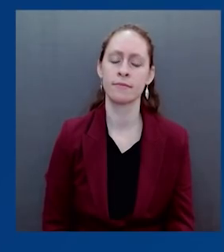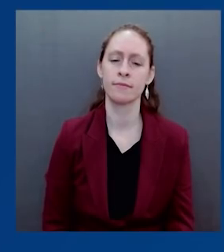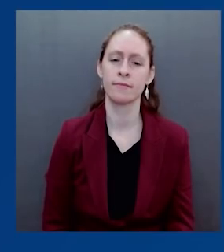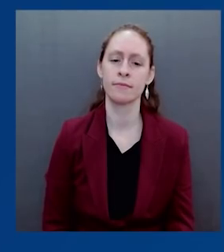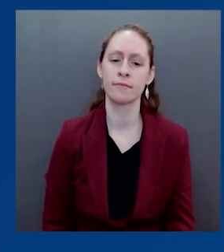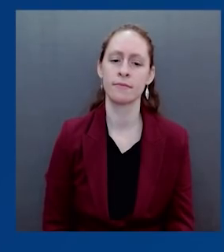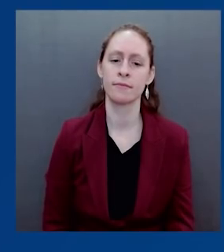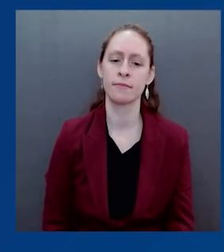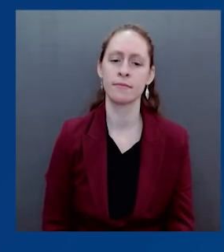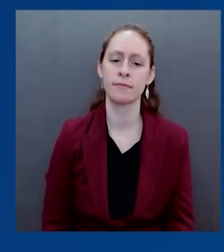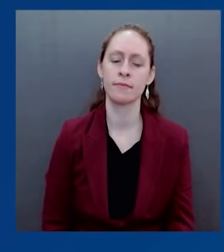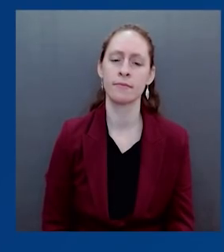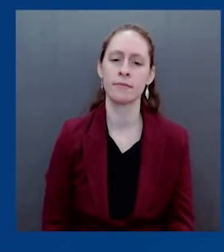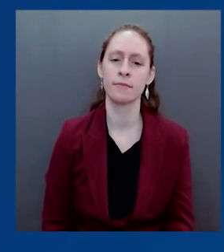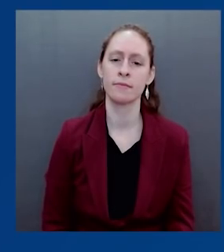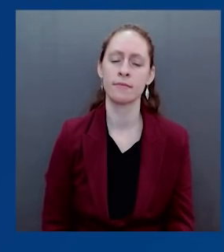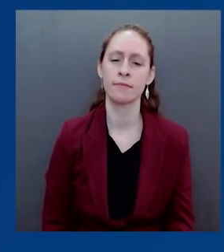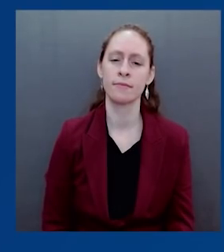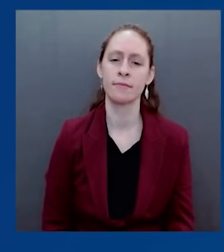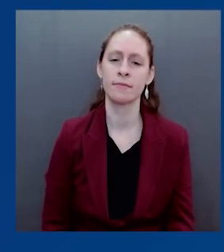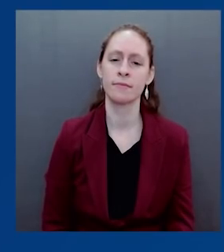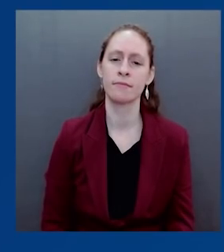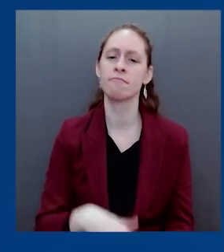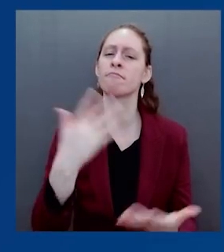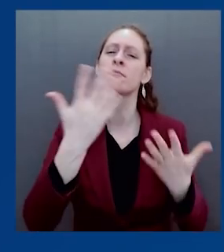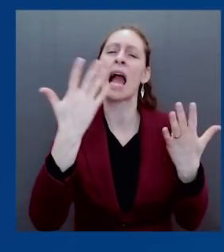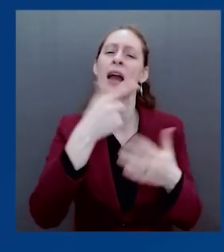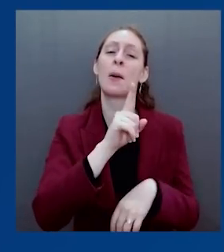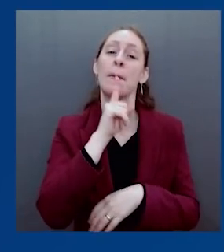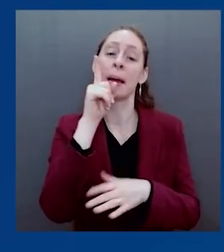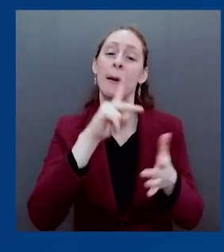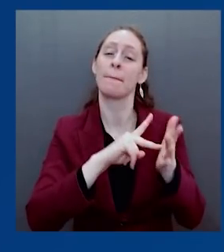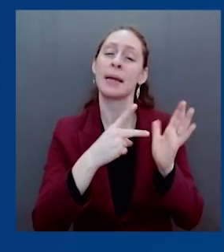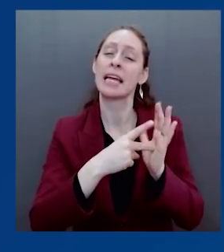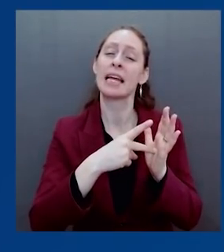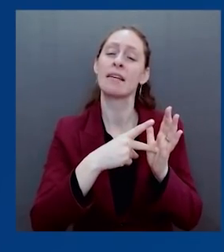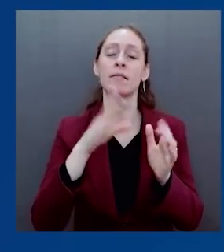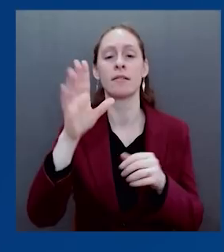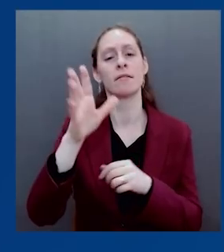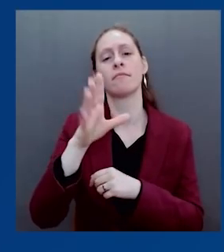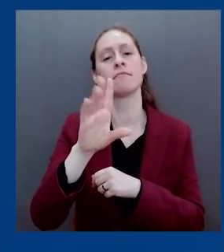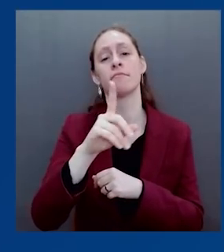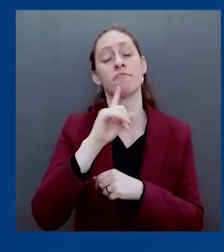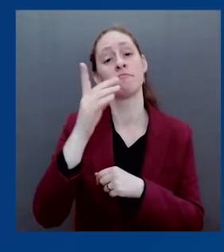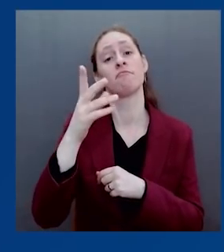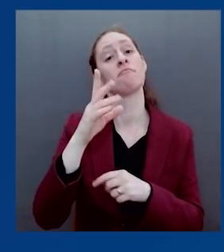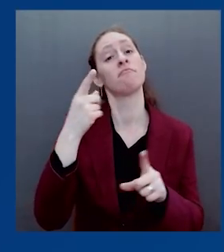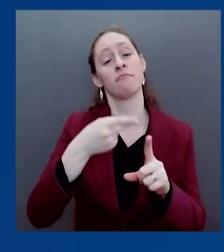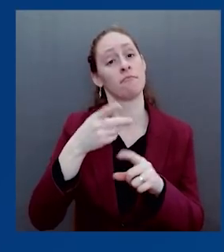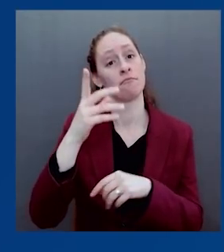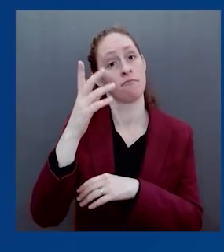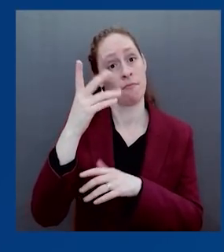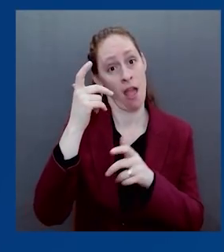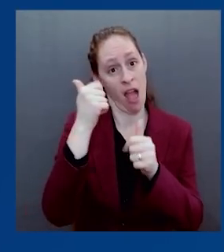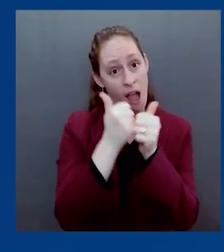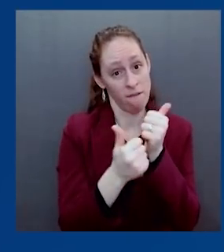is not that most of us were ultimately going to get sick with Omicron. Remember, she was talking about the data